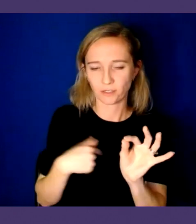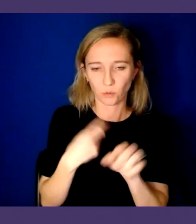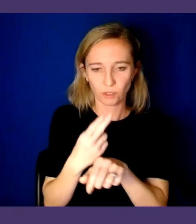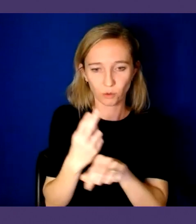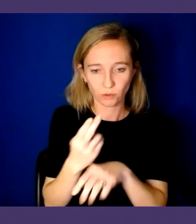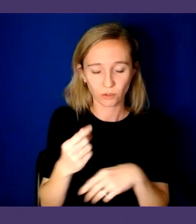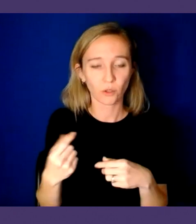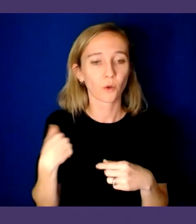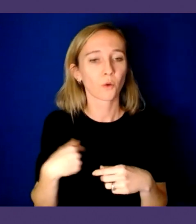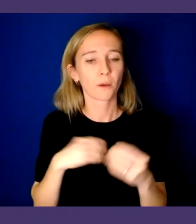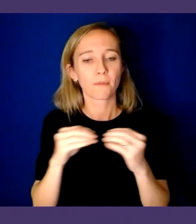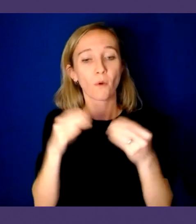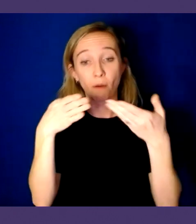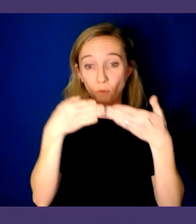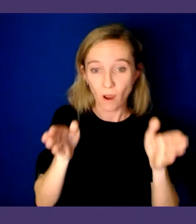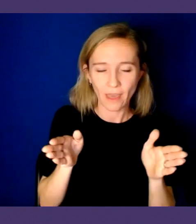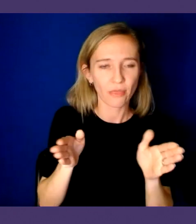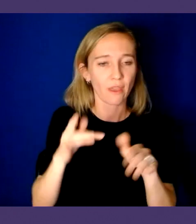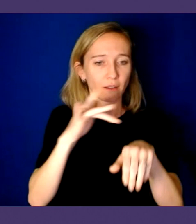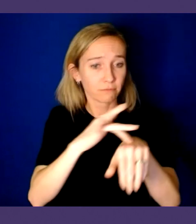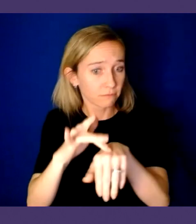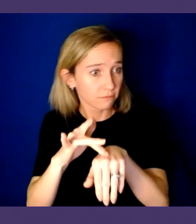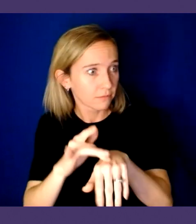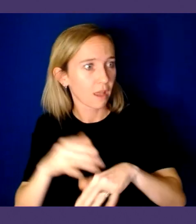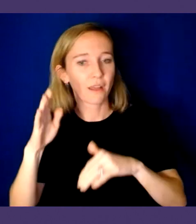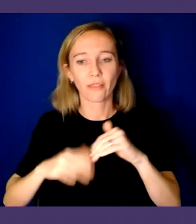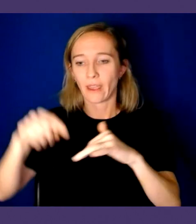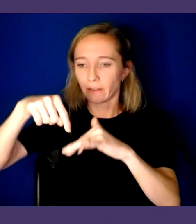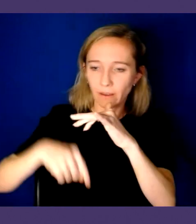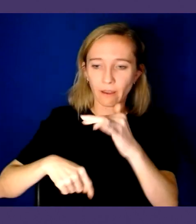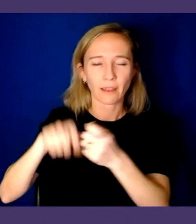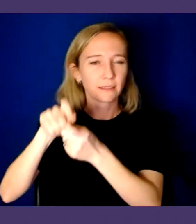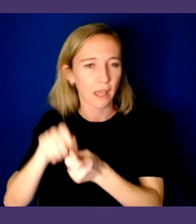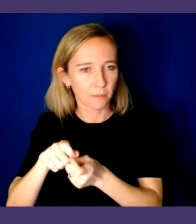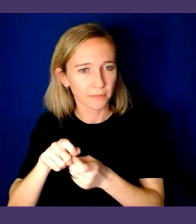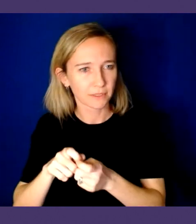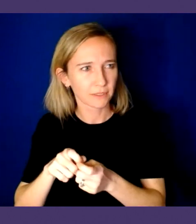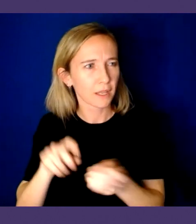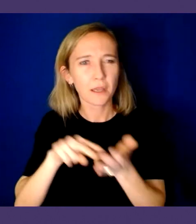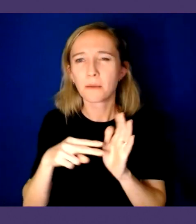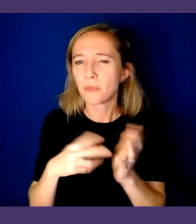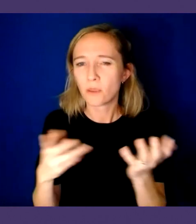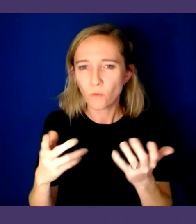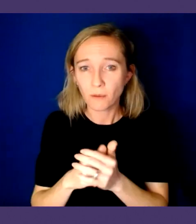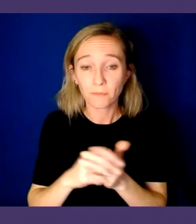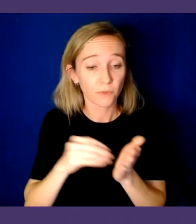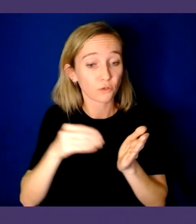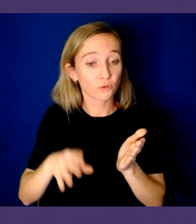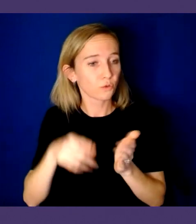The idea of students don't have to pursue a career in accessibility if